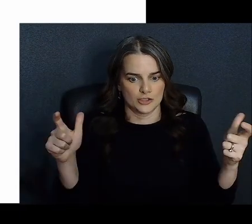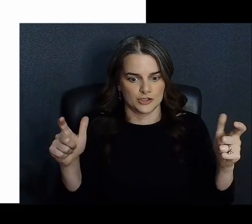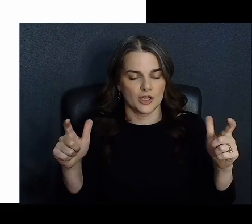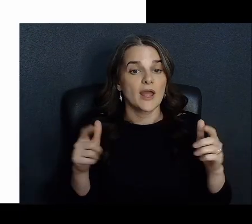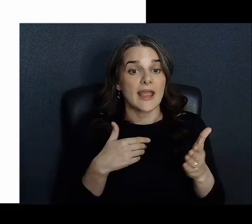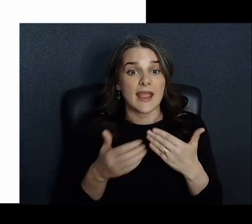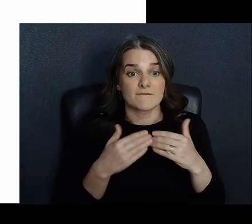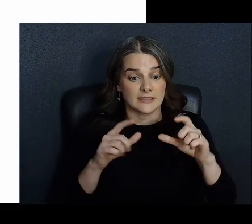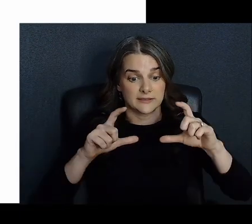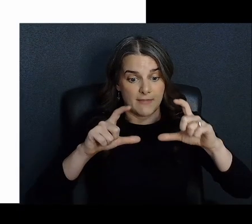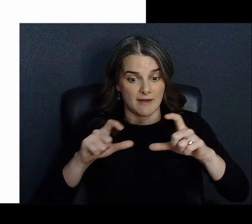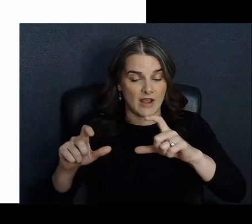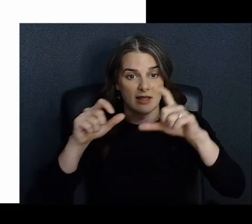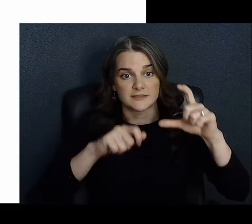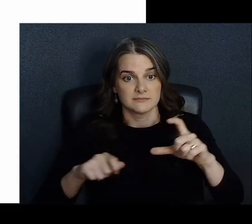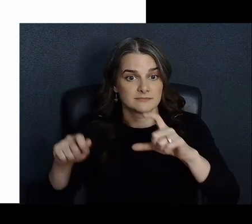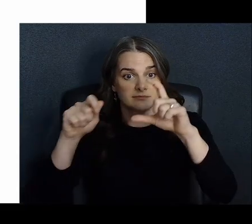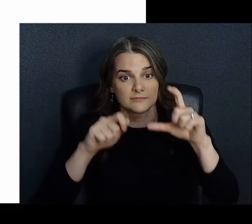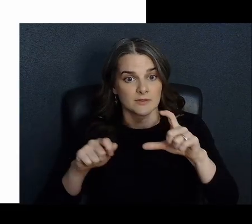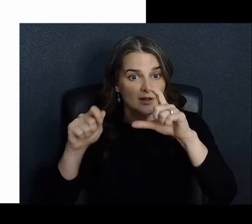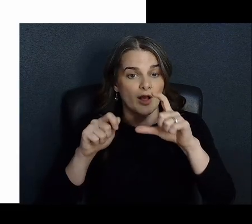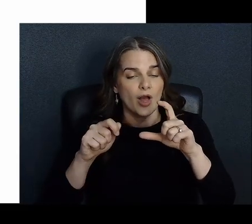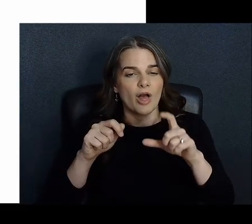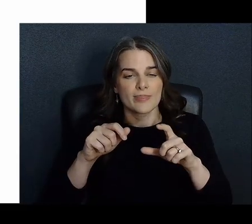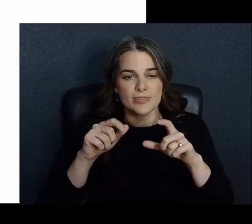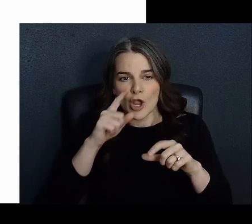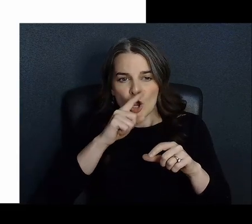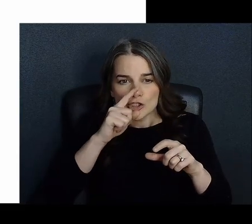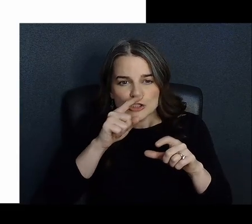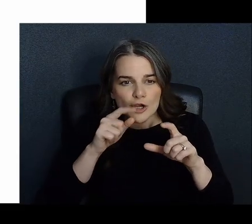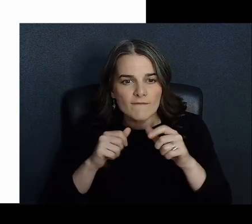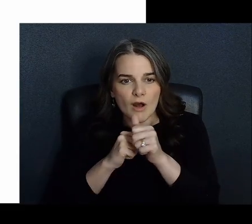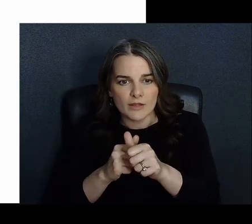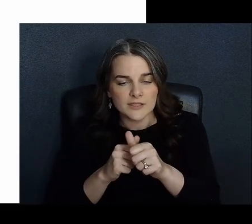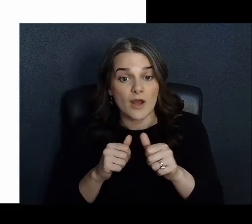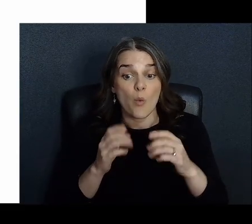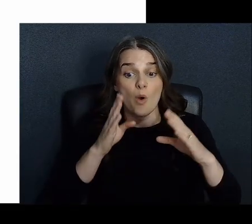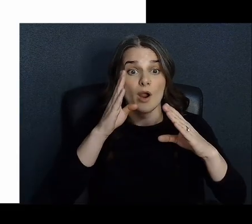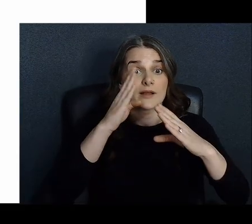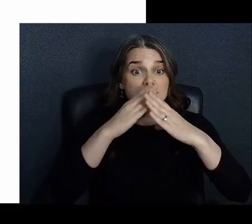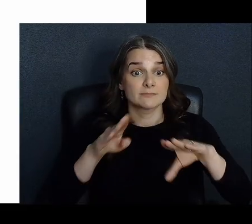or a split screen where some of it's magnified and some of it's not, or a full screen magnification.